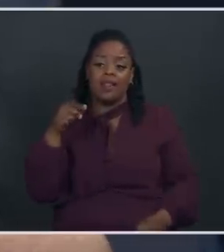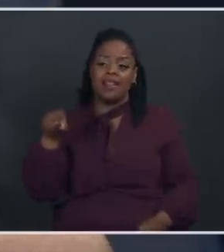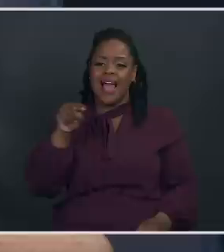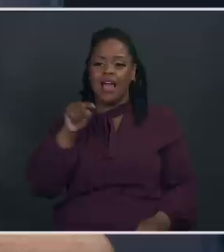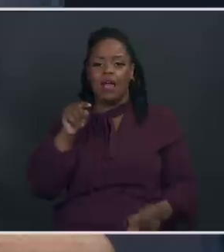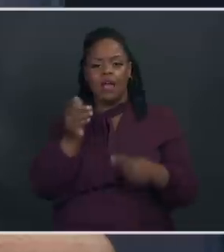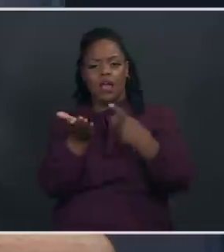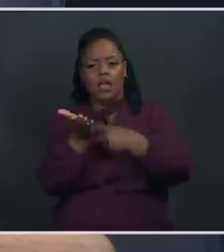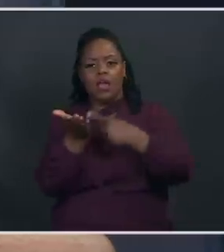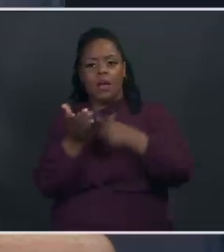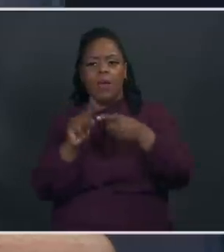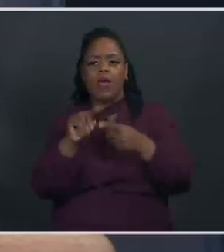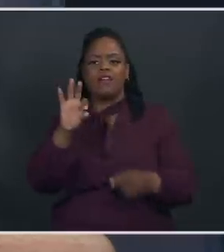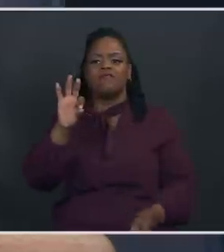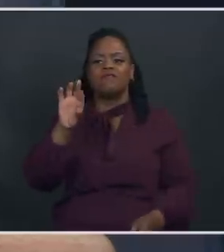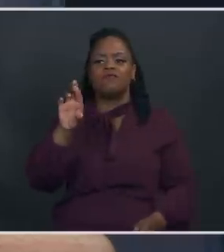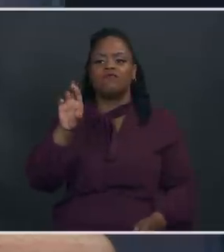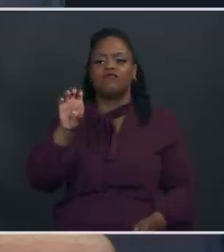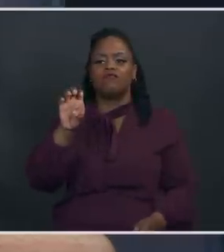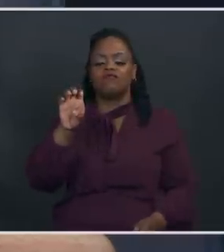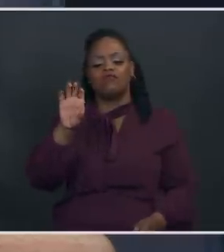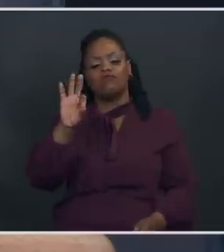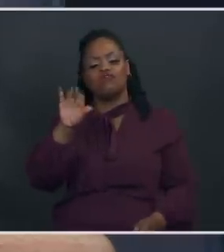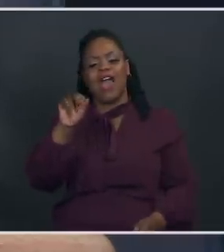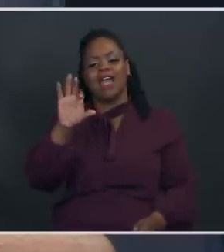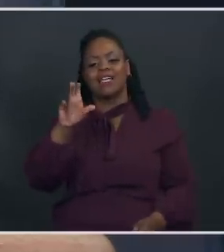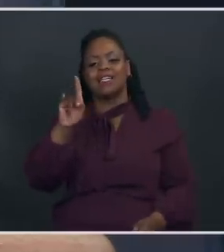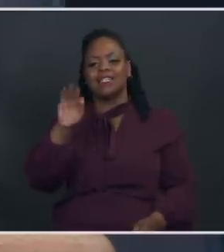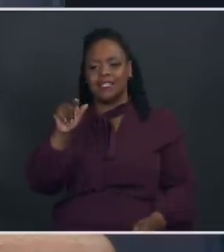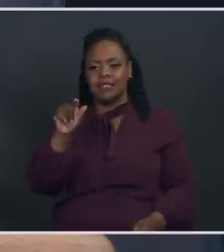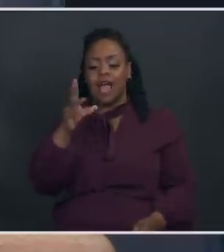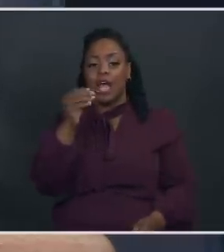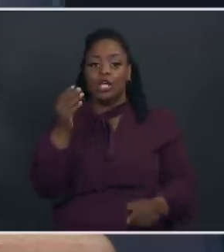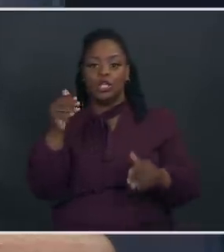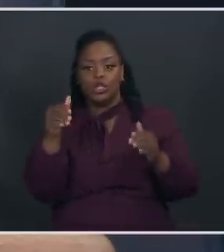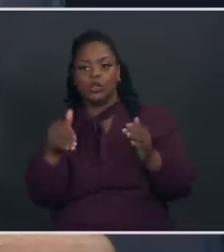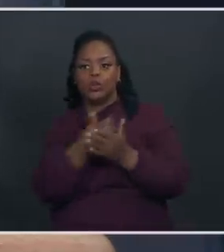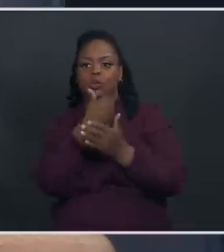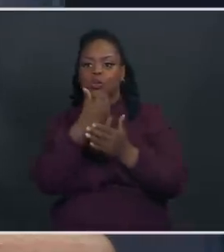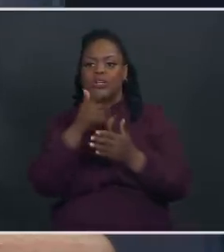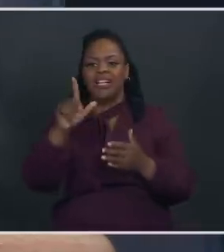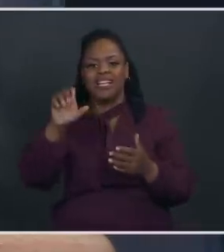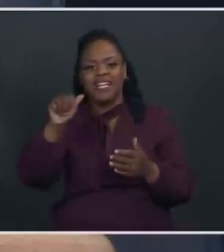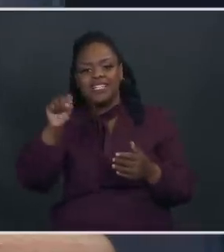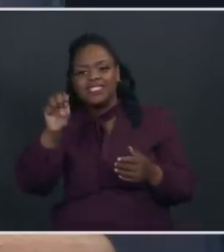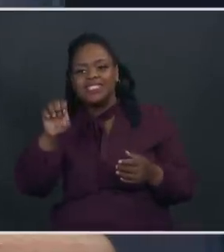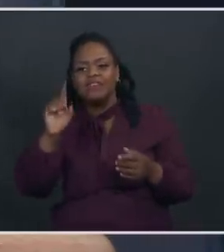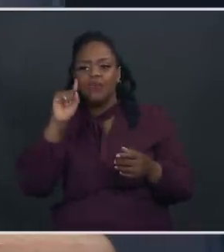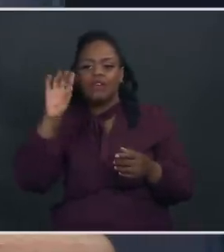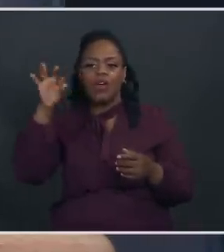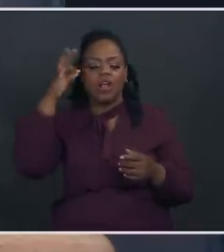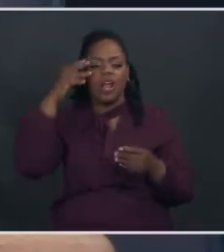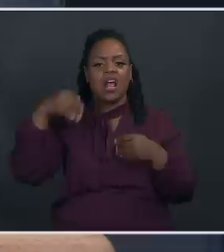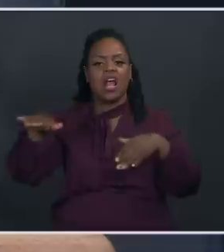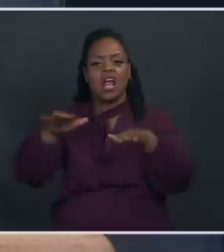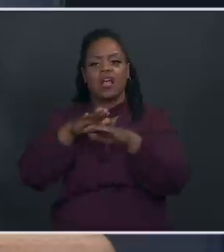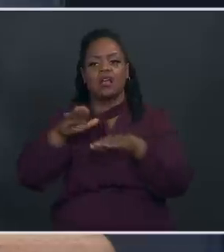this was about new leases on federal lands. So I think that the opportunity for the states to continue